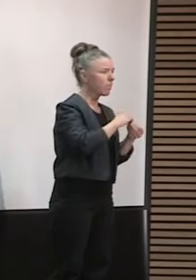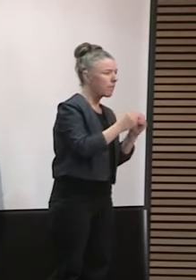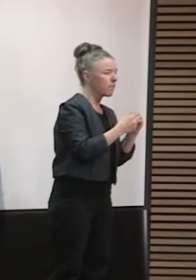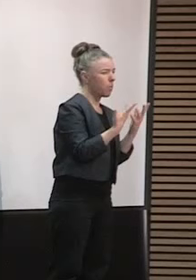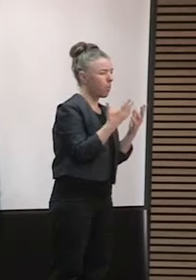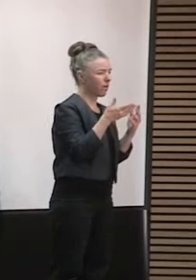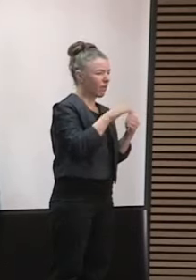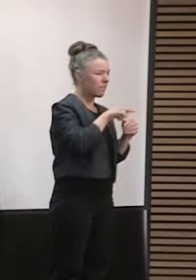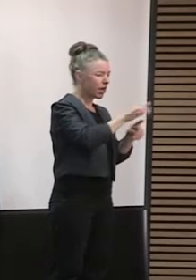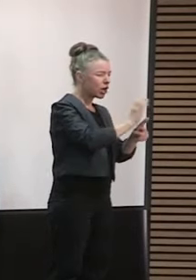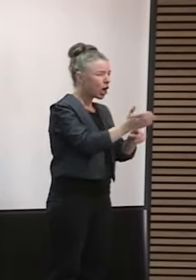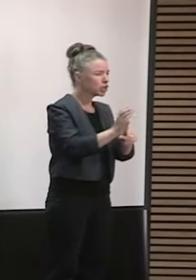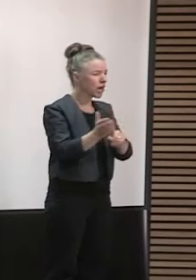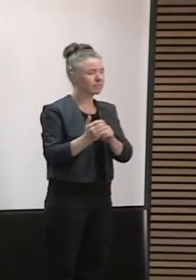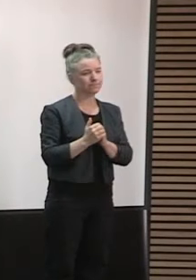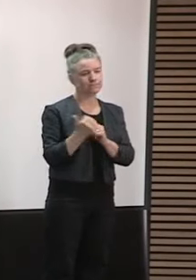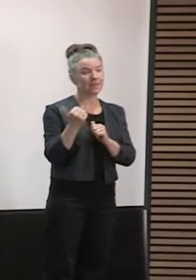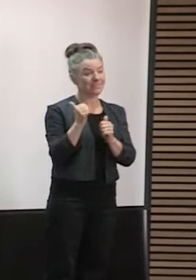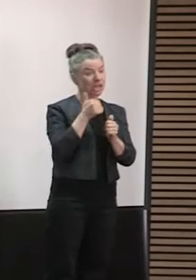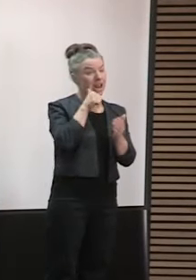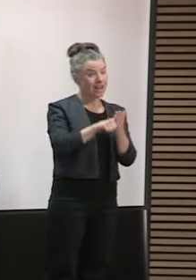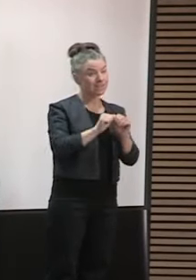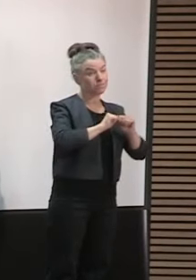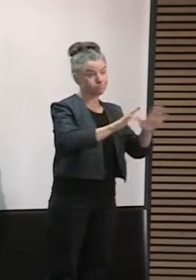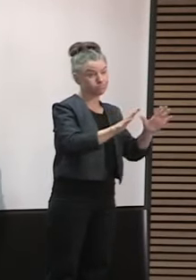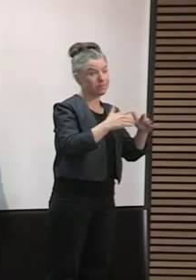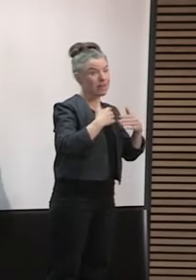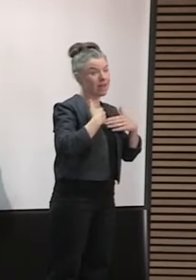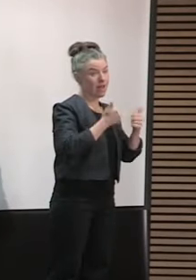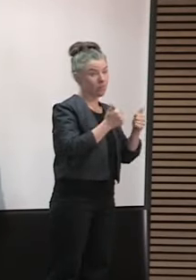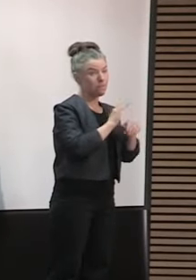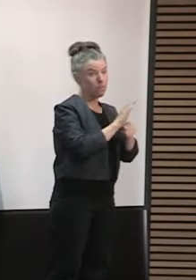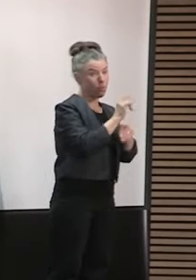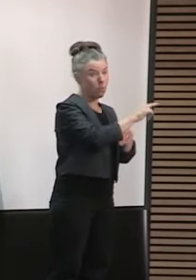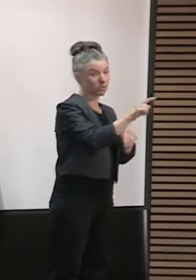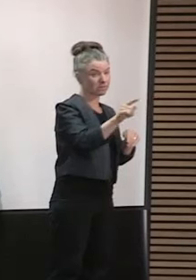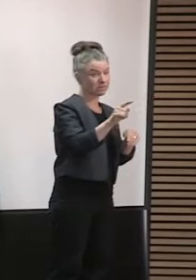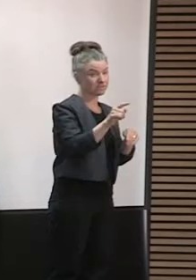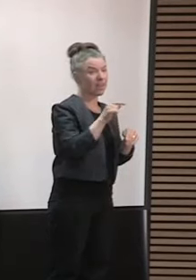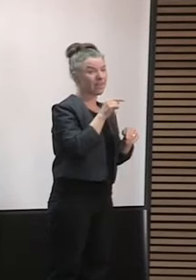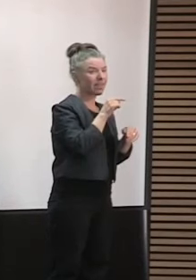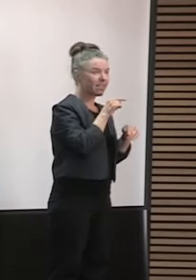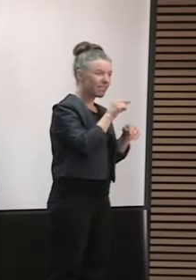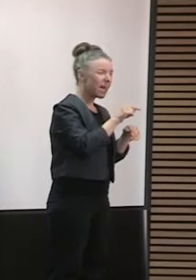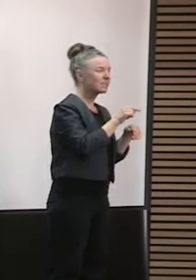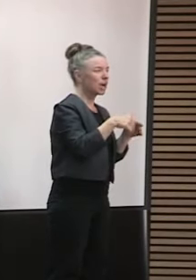people to do the right thing. Will Cabinet do